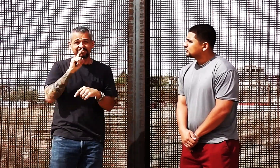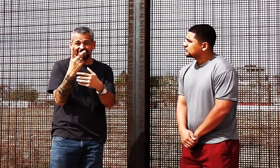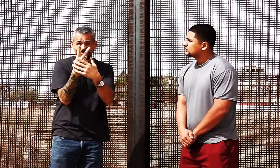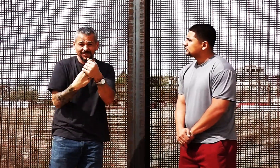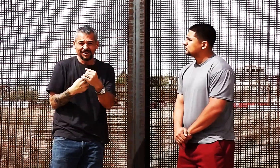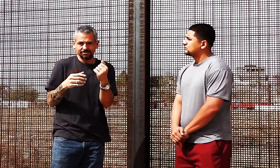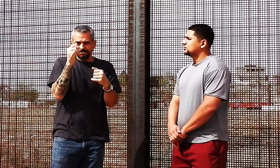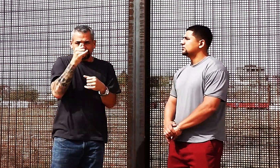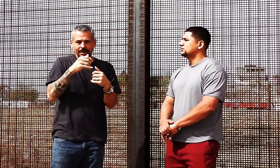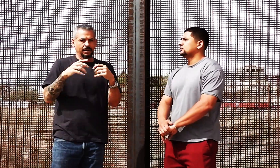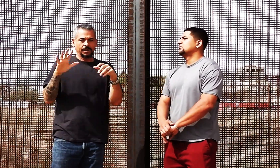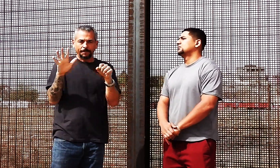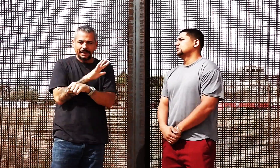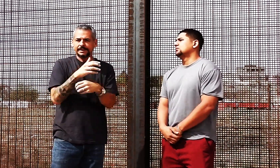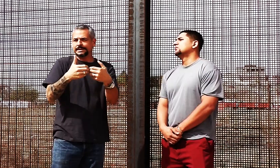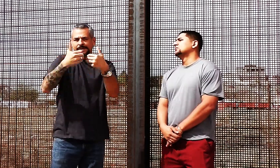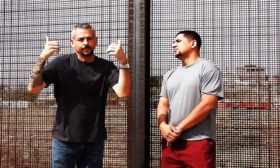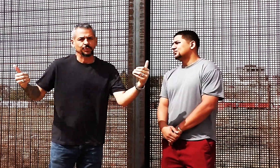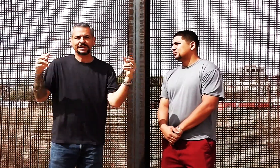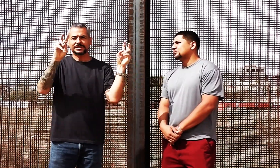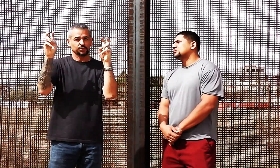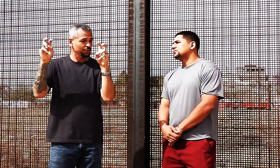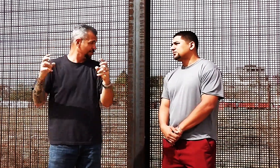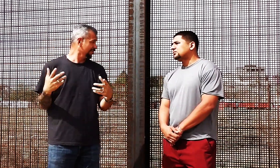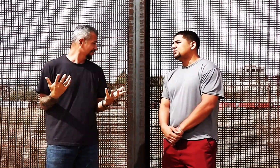In fact, both issues are different and completely separated issues.